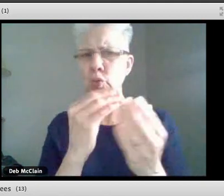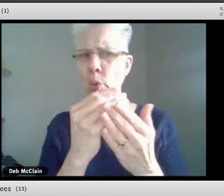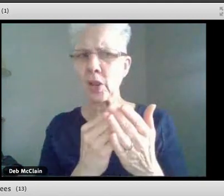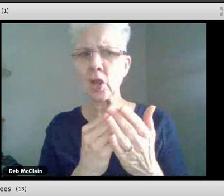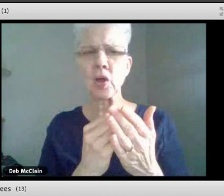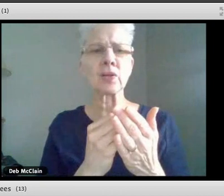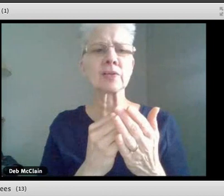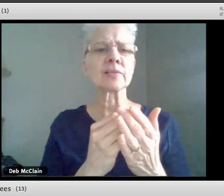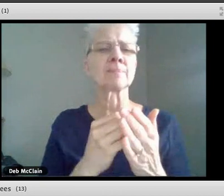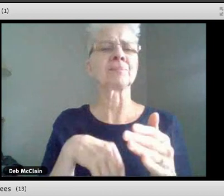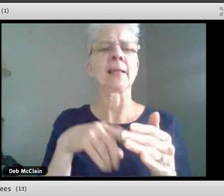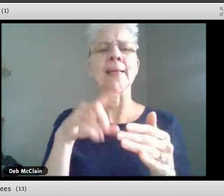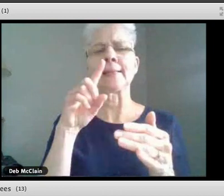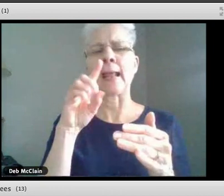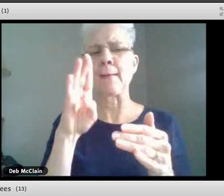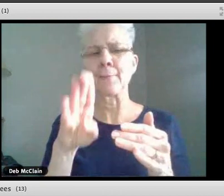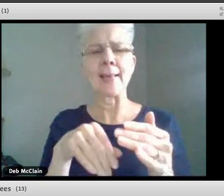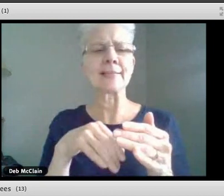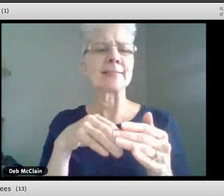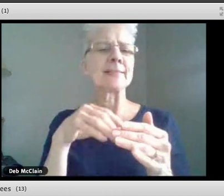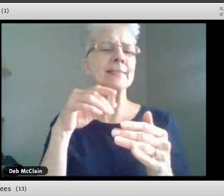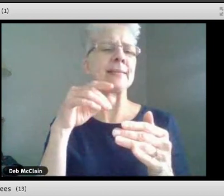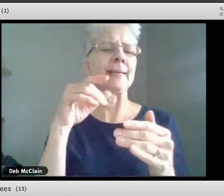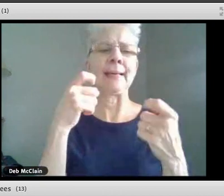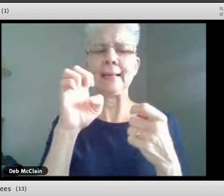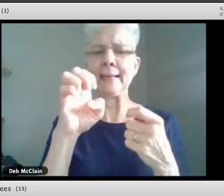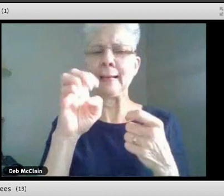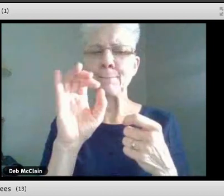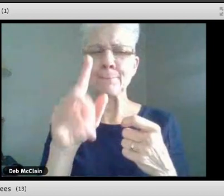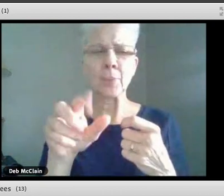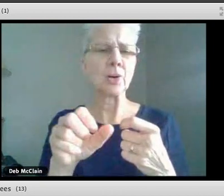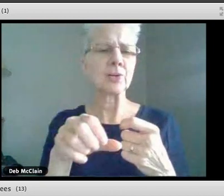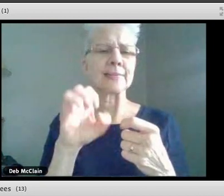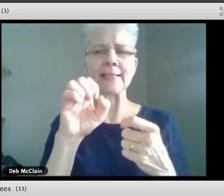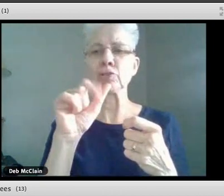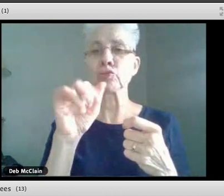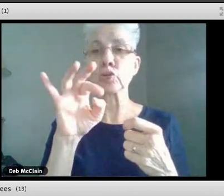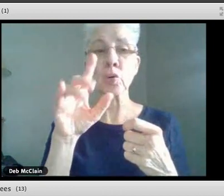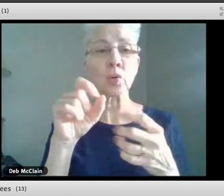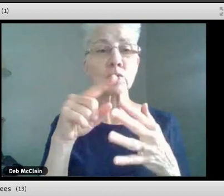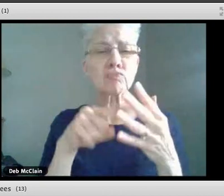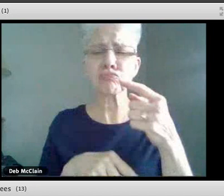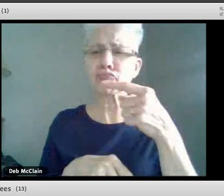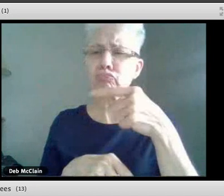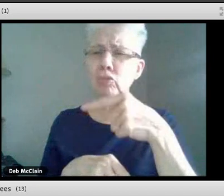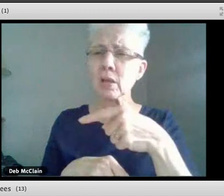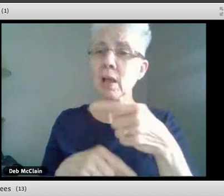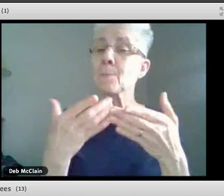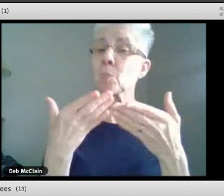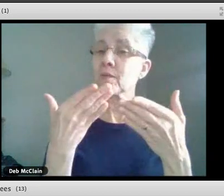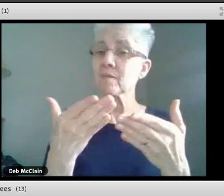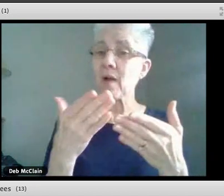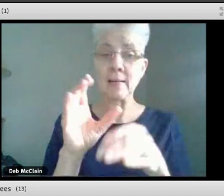We provide access to databases, eBooks, eJournals, and also we provide computer access. Right, people will come in and use our library